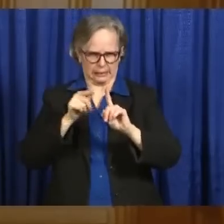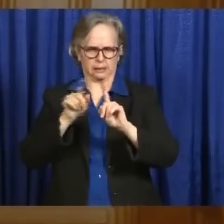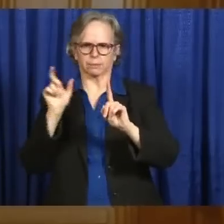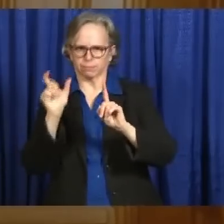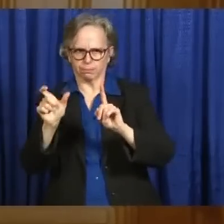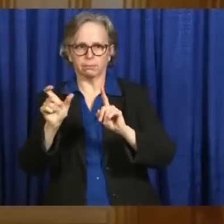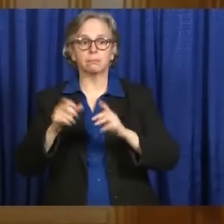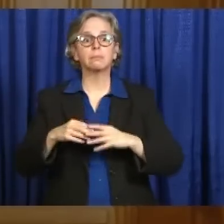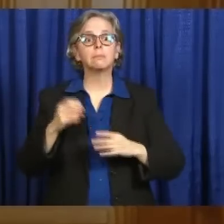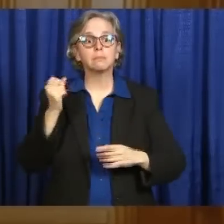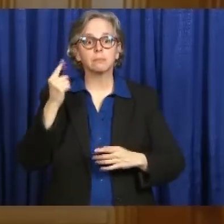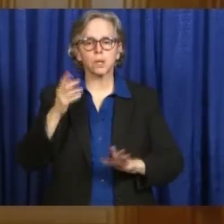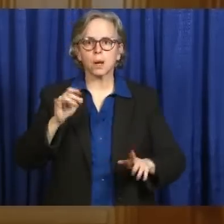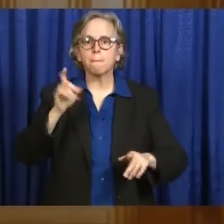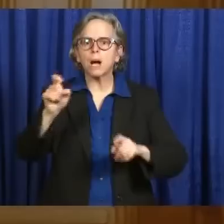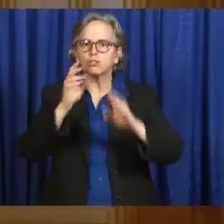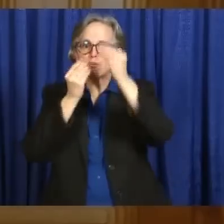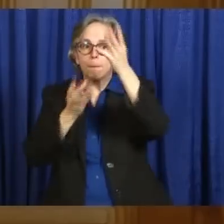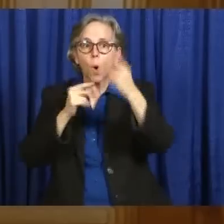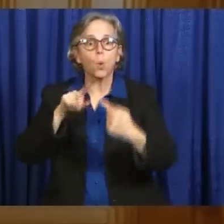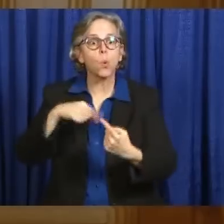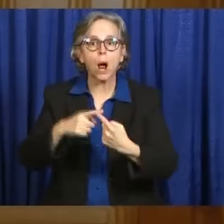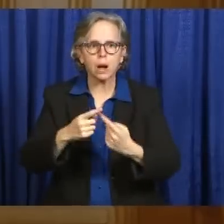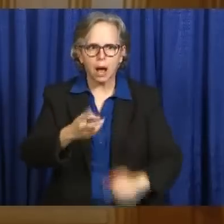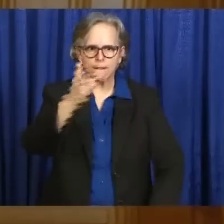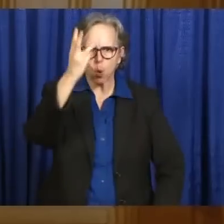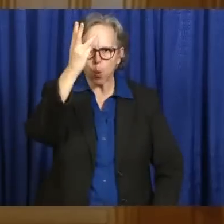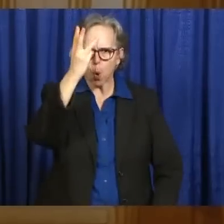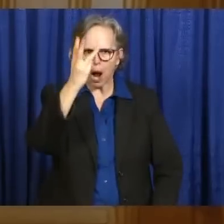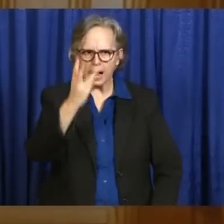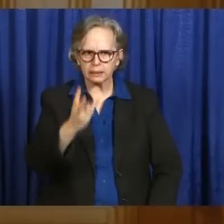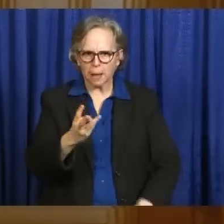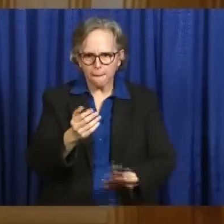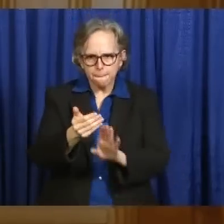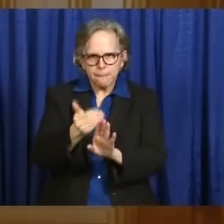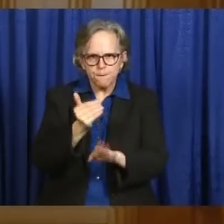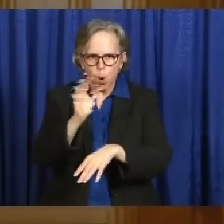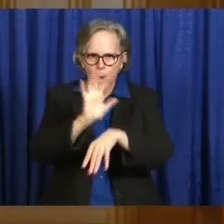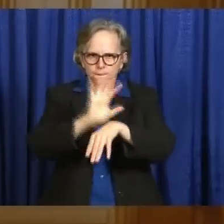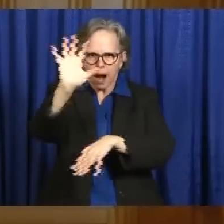DOVE/. AGAIN, THAT IS CORONAVIRUS.OHIO.